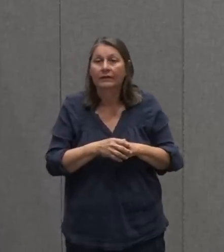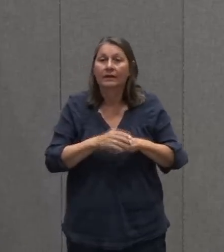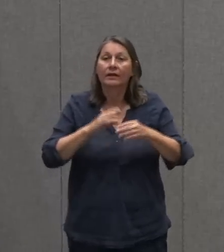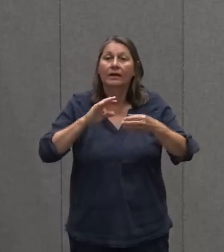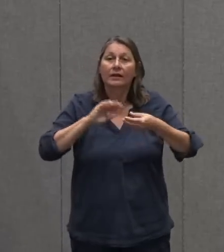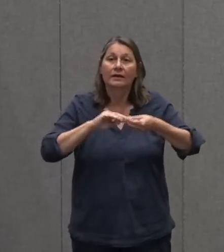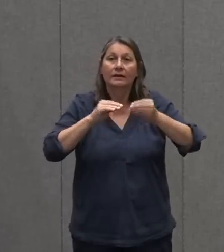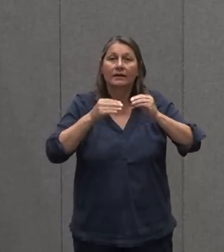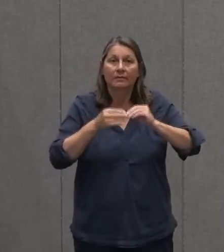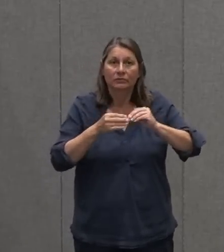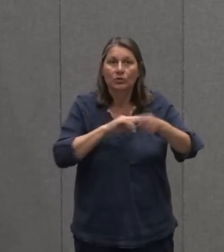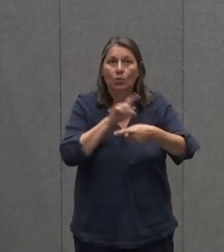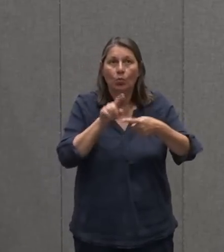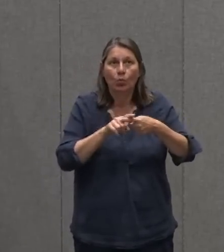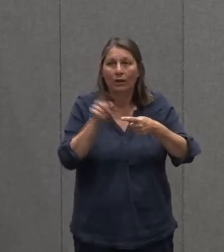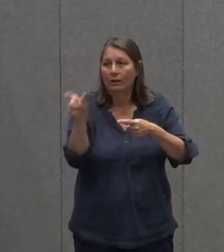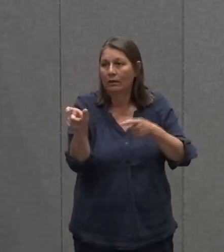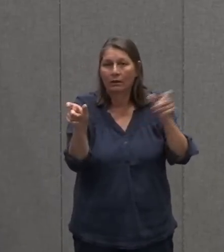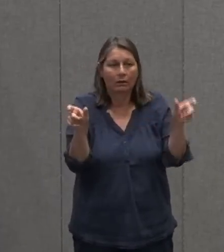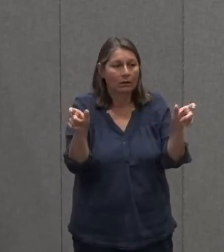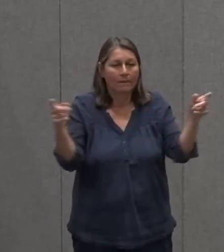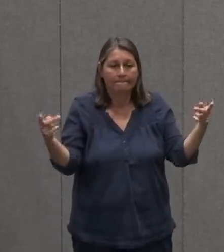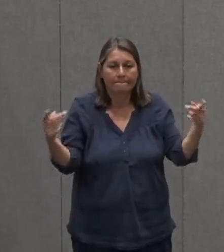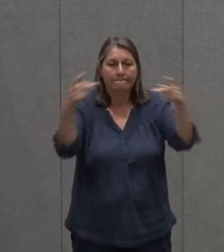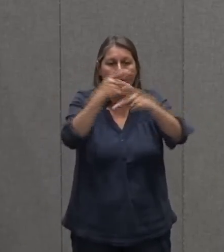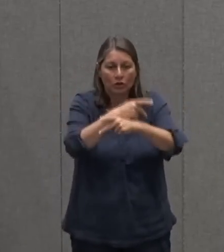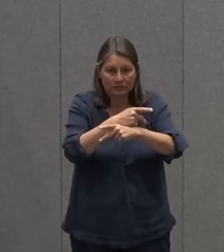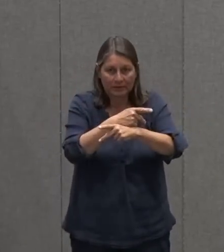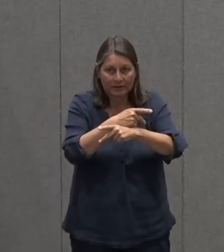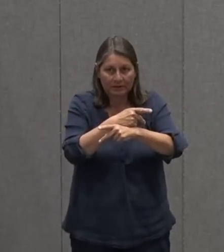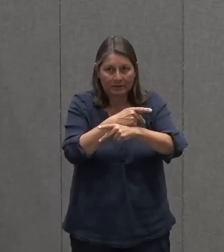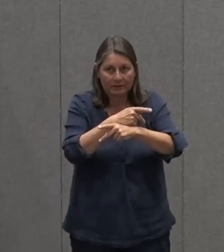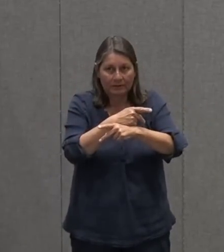when they're multiplied together factor pairs can get a number.